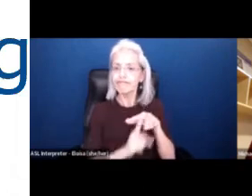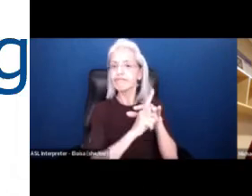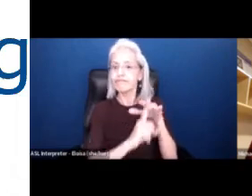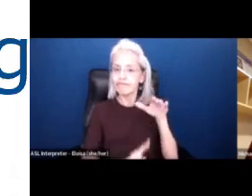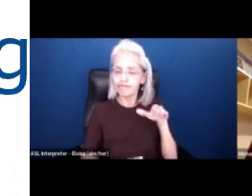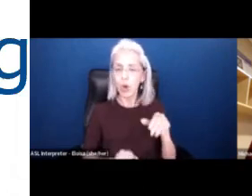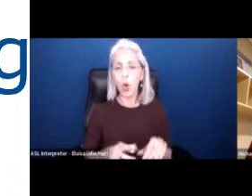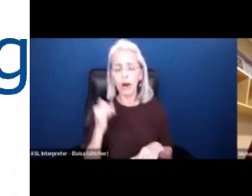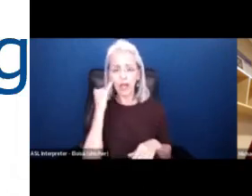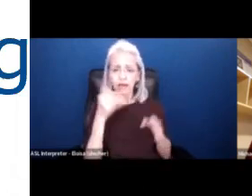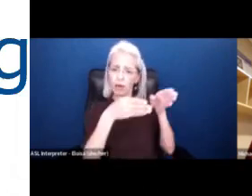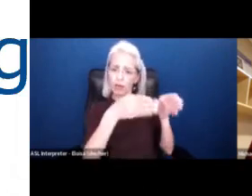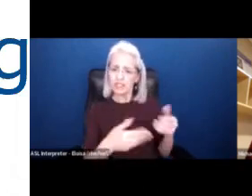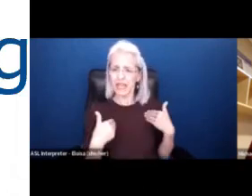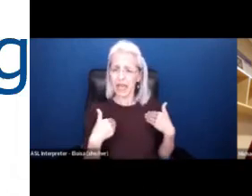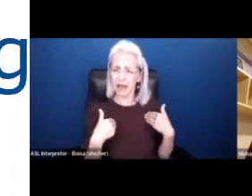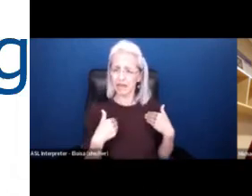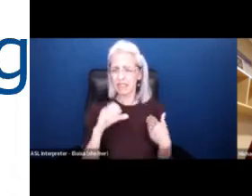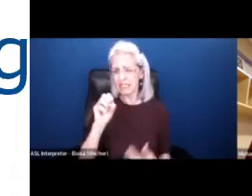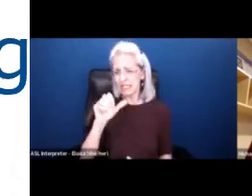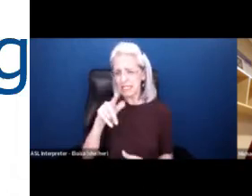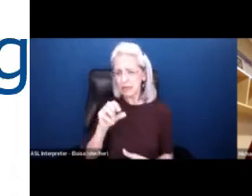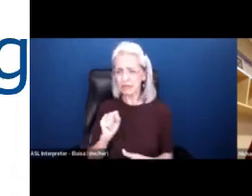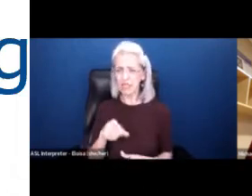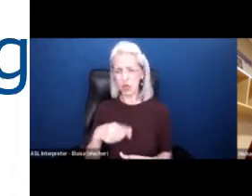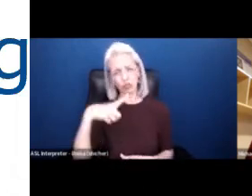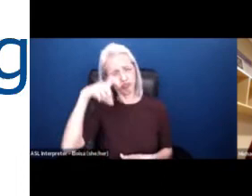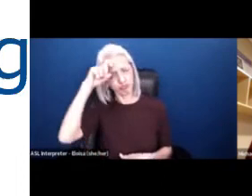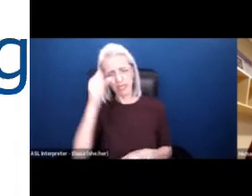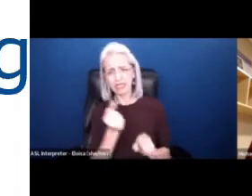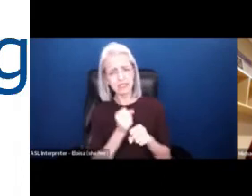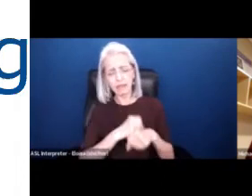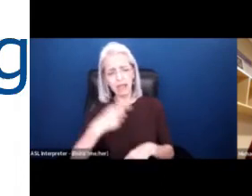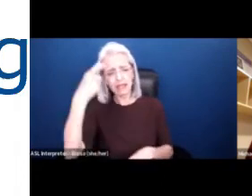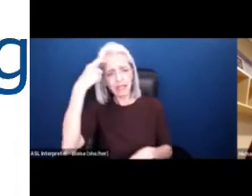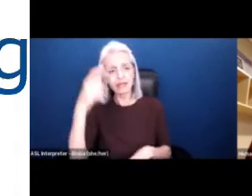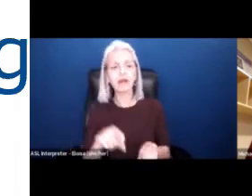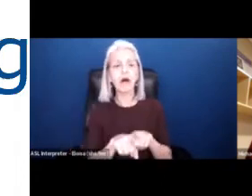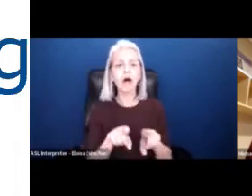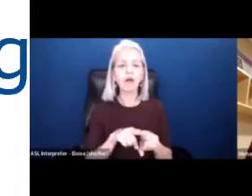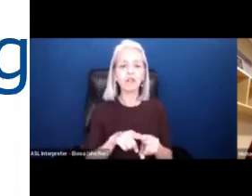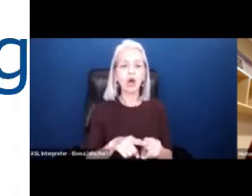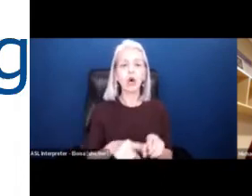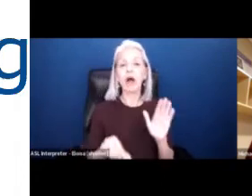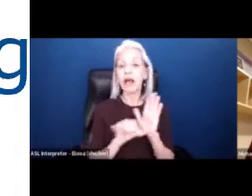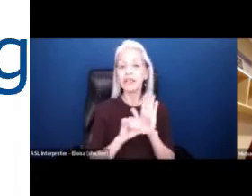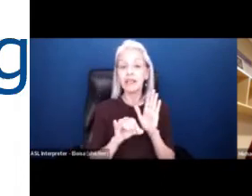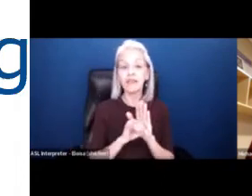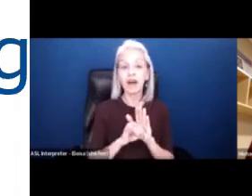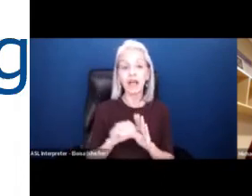sense. It can be helpful, maybe to identify subclinical seizures, which may contribute